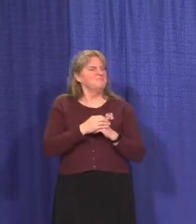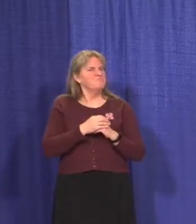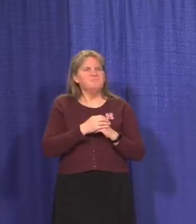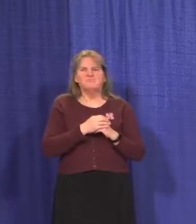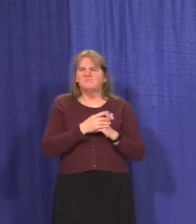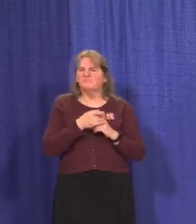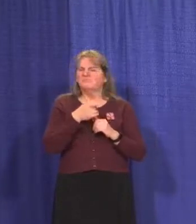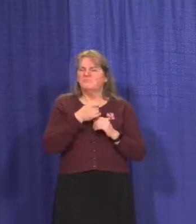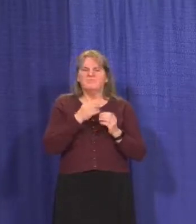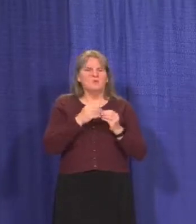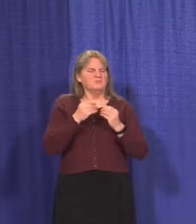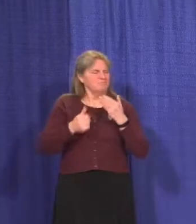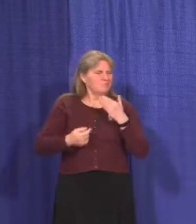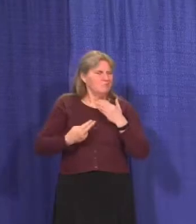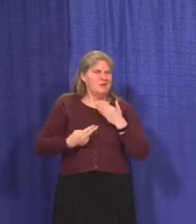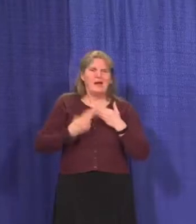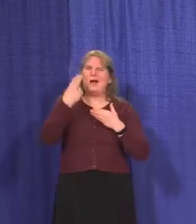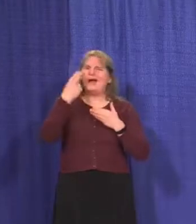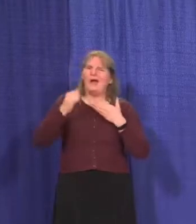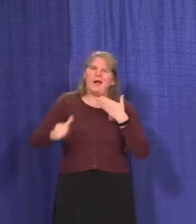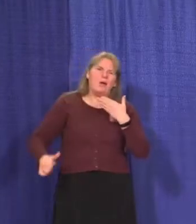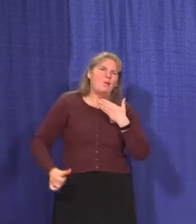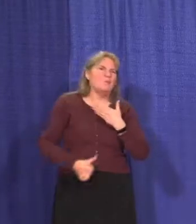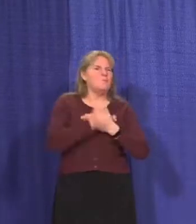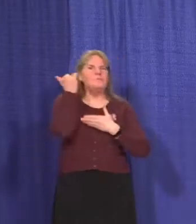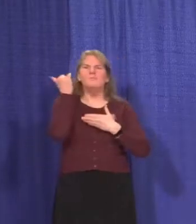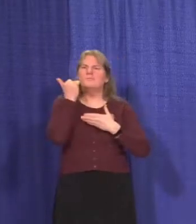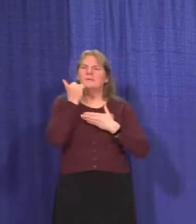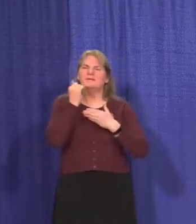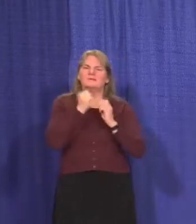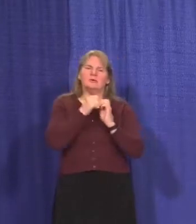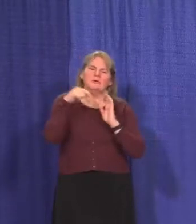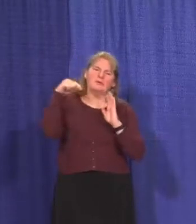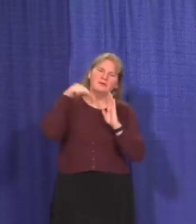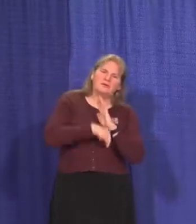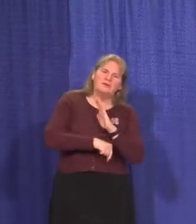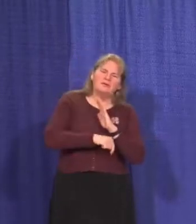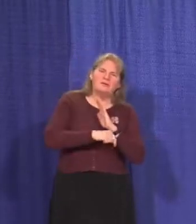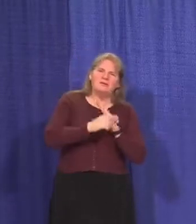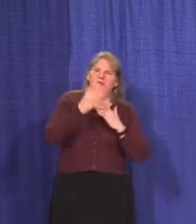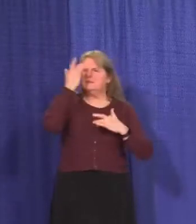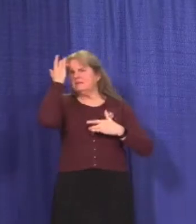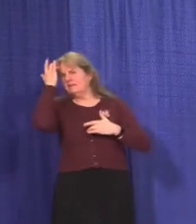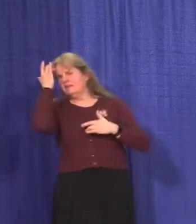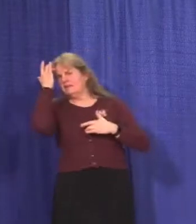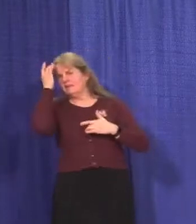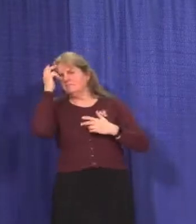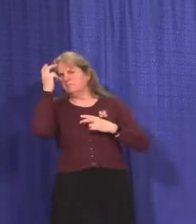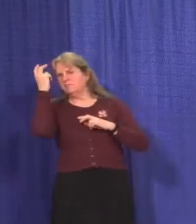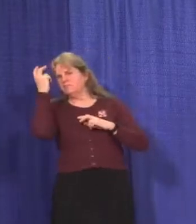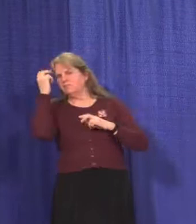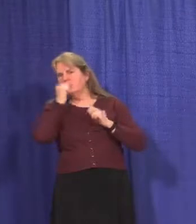of more severe infection correlates with age. By addressing these increments